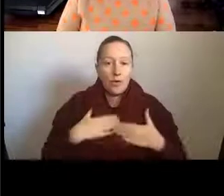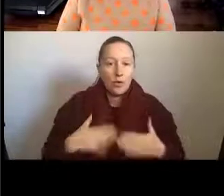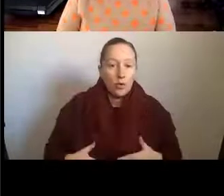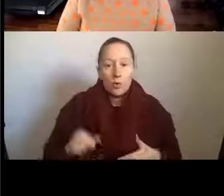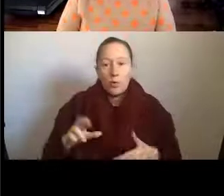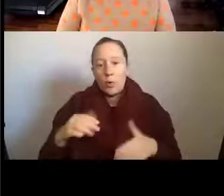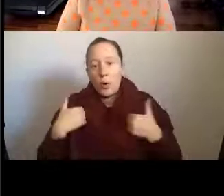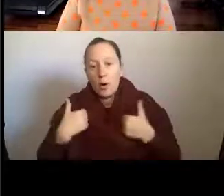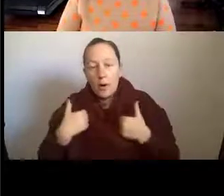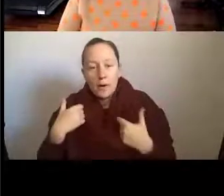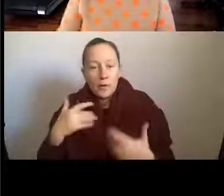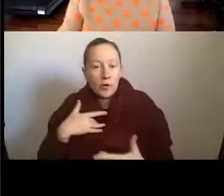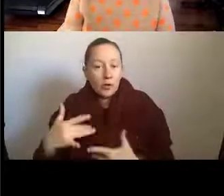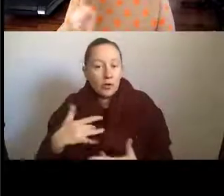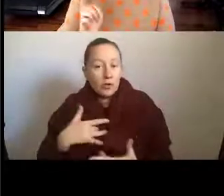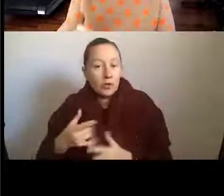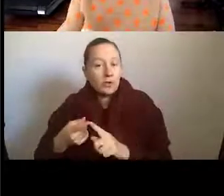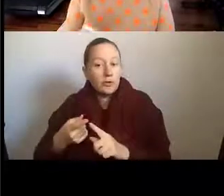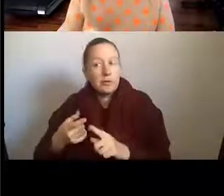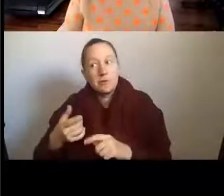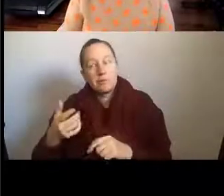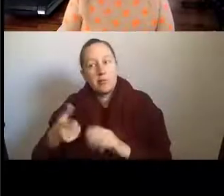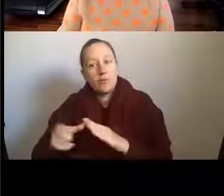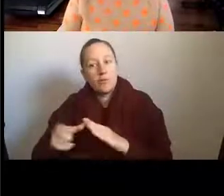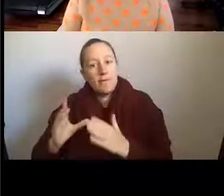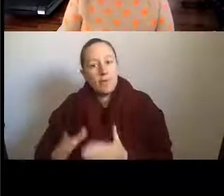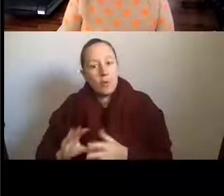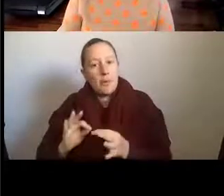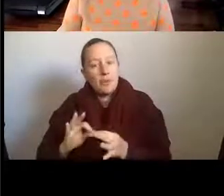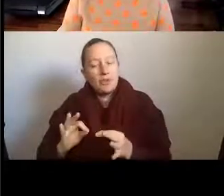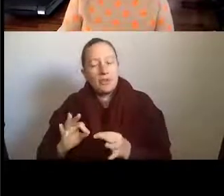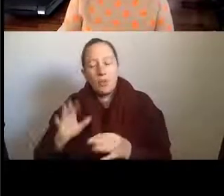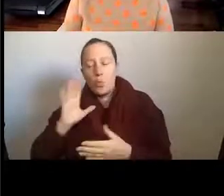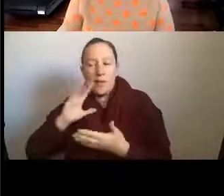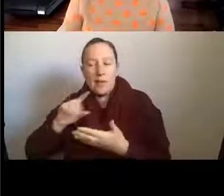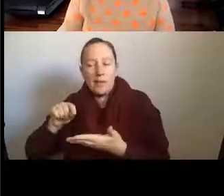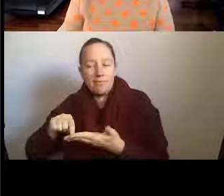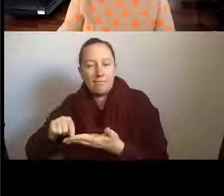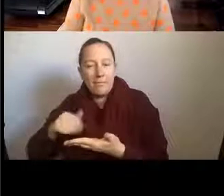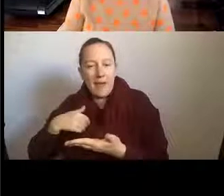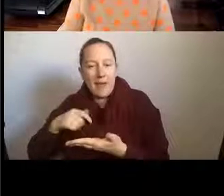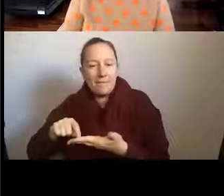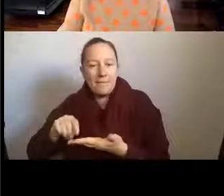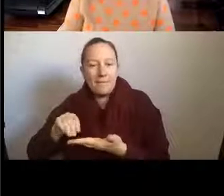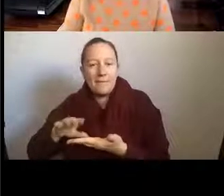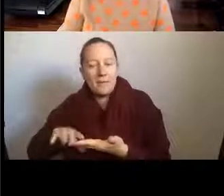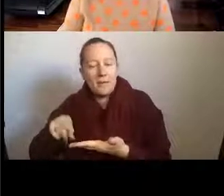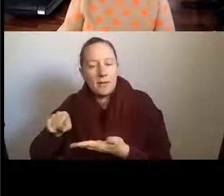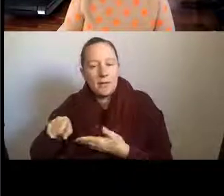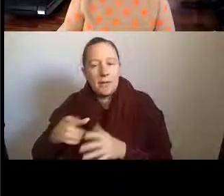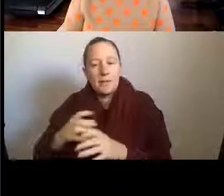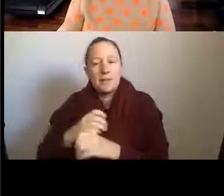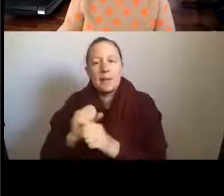raised by the reviewers, that will be noted in the summary statement. And then, of course, for the applications that were discussed,